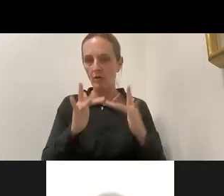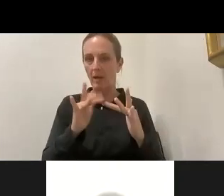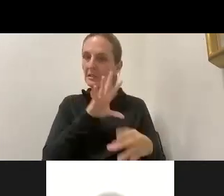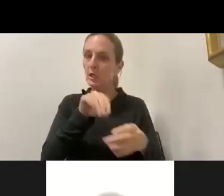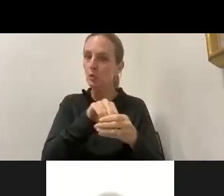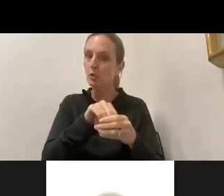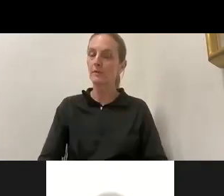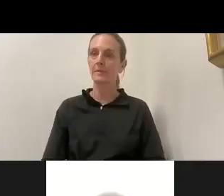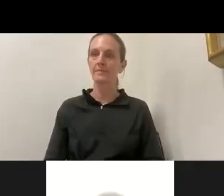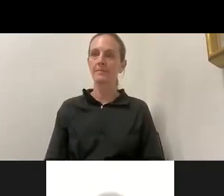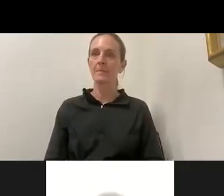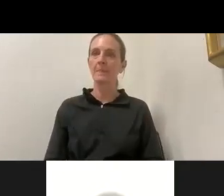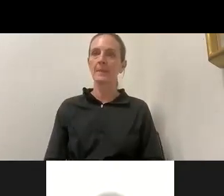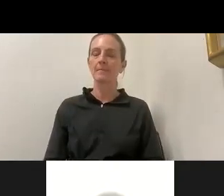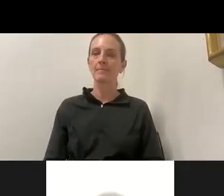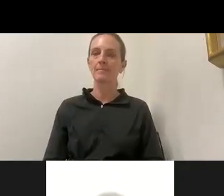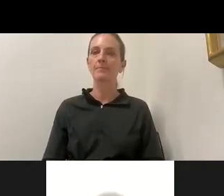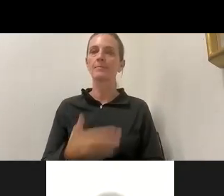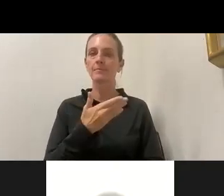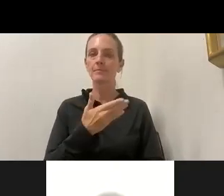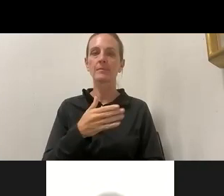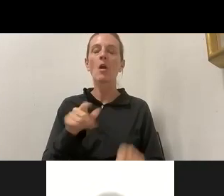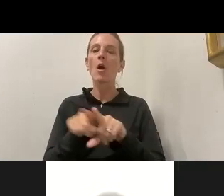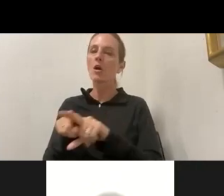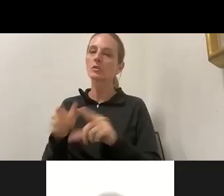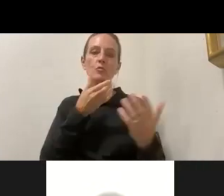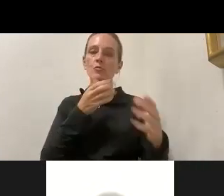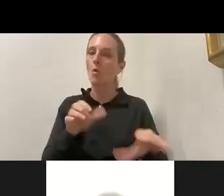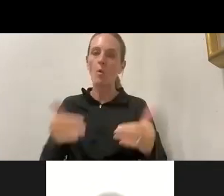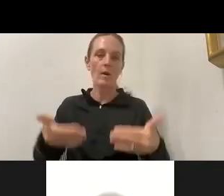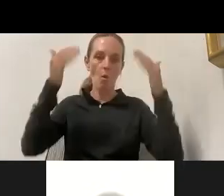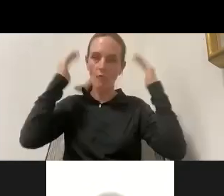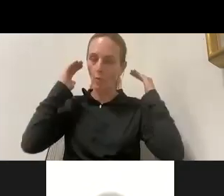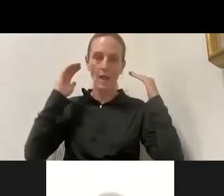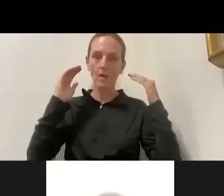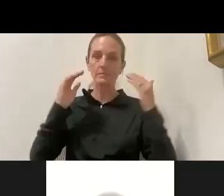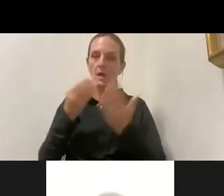You also don't want to overwhelm your funders with too much information. So, a way of doing that is